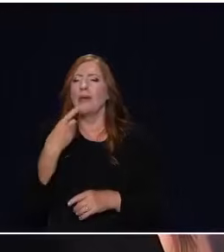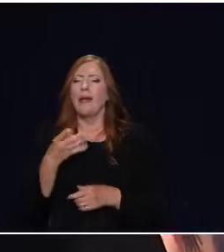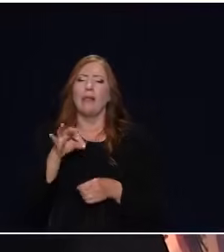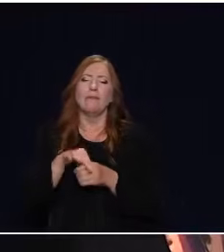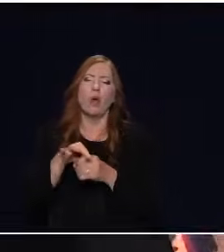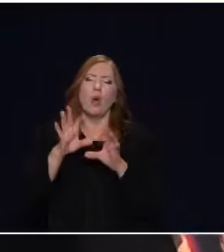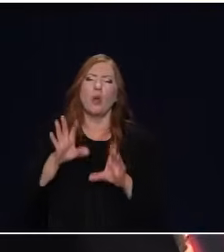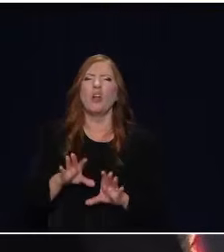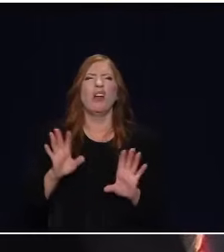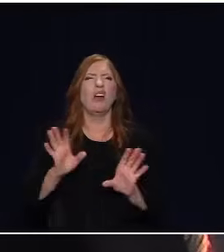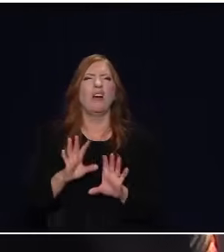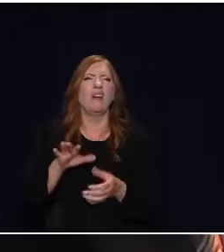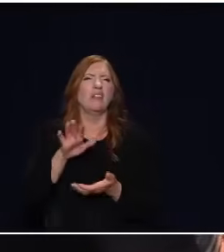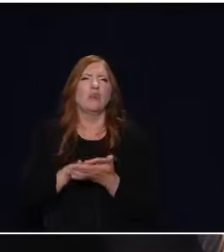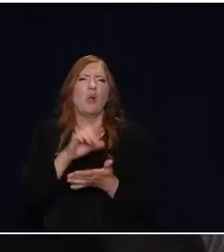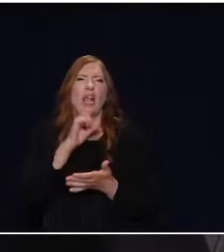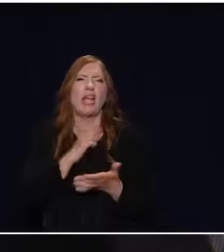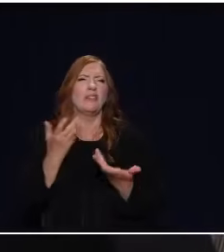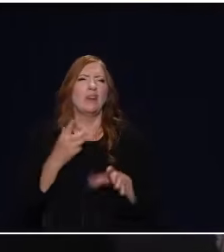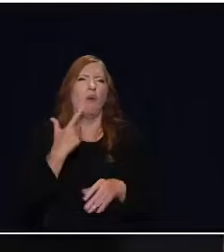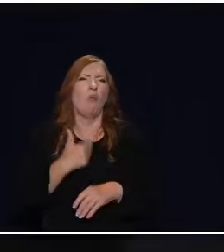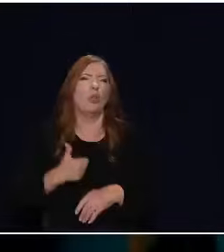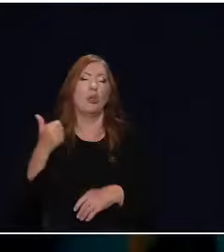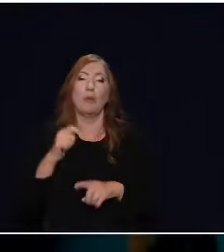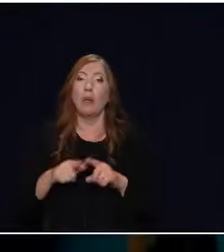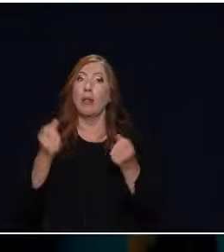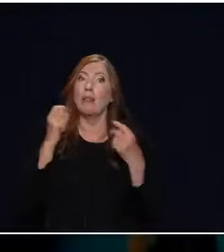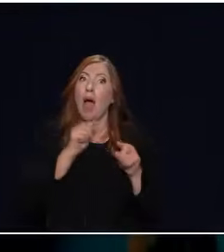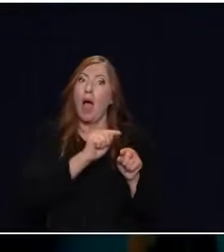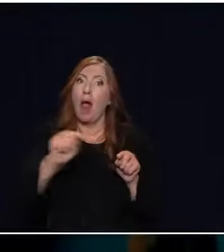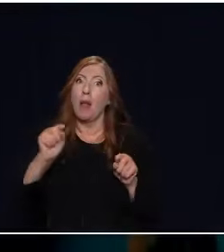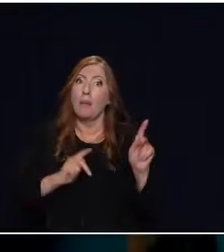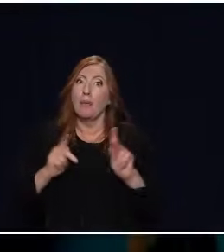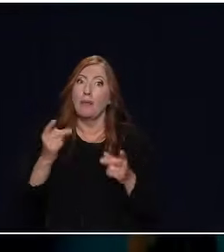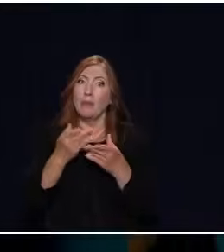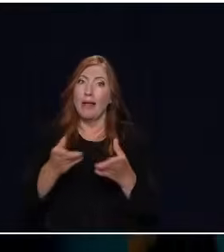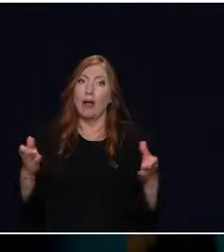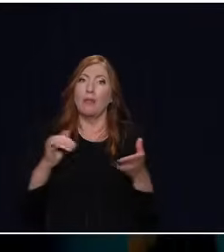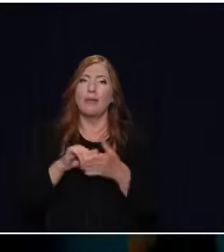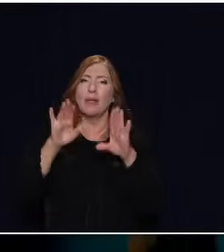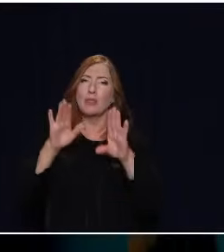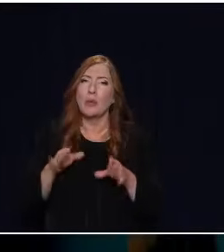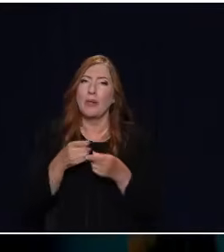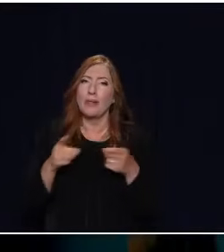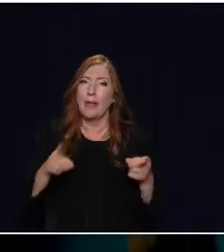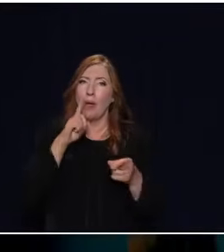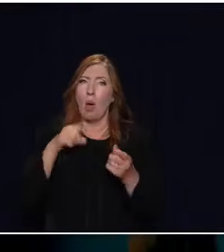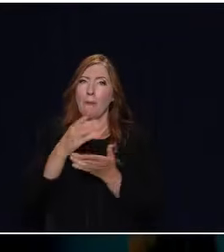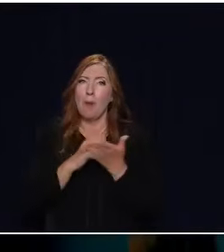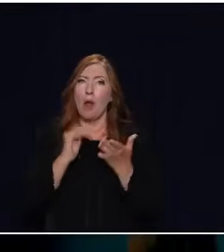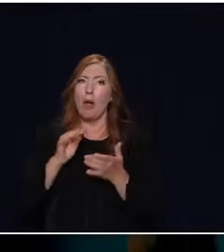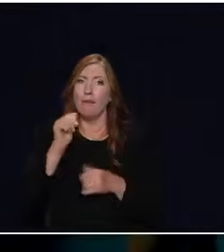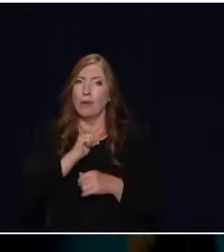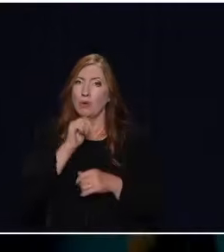MR. NEWBY, WHAT WOULD YOU SAY TO THAT VOTER WHO HAS PASSED THE SCHOOL AGE PART OF THEIR LIFE?